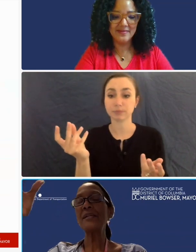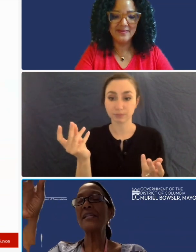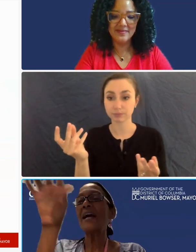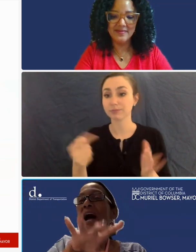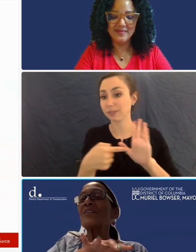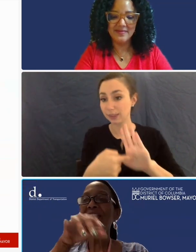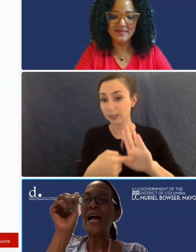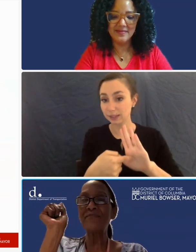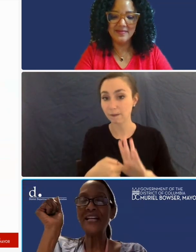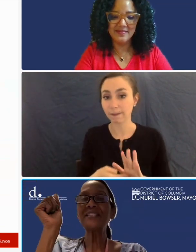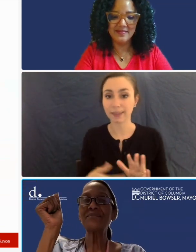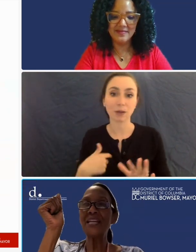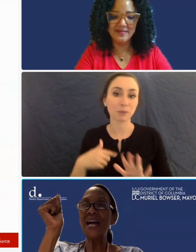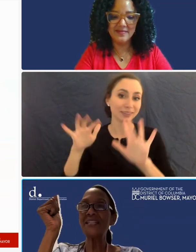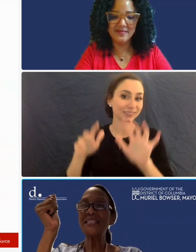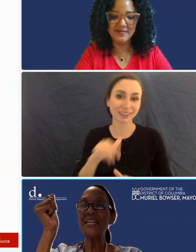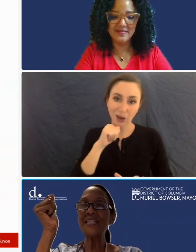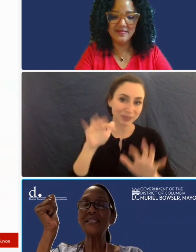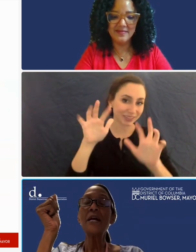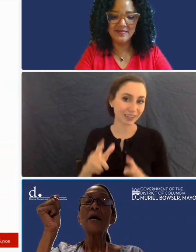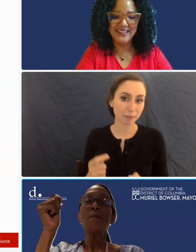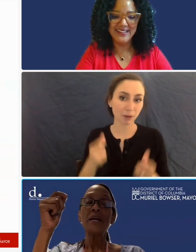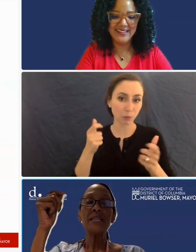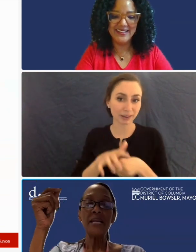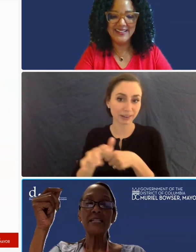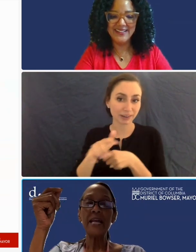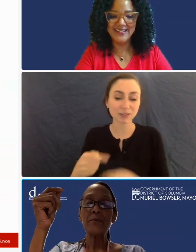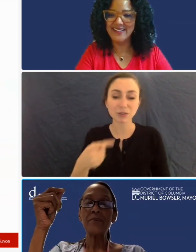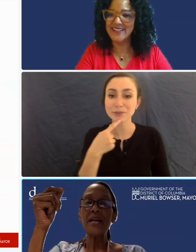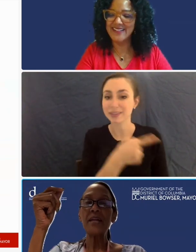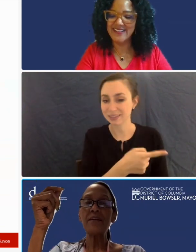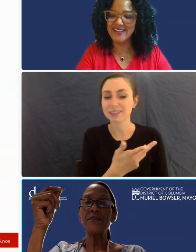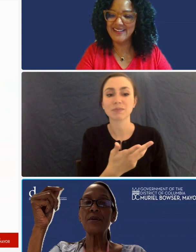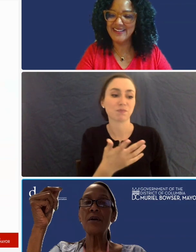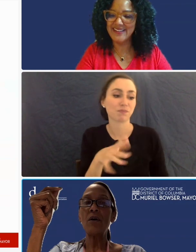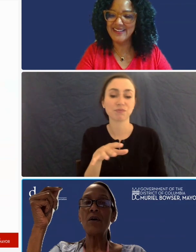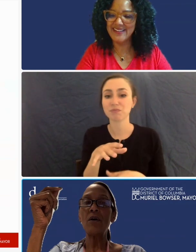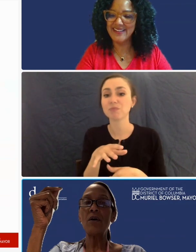i wasn't typing fast enough to kind of say this but in the example that if your overhead rate